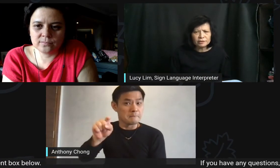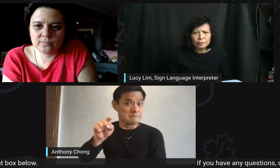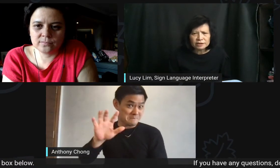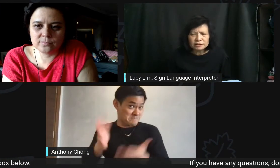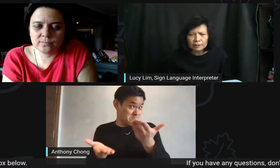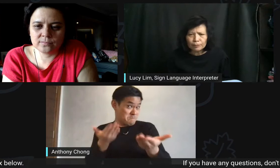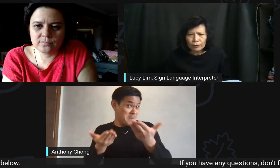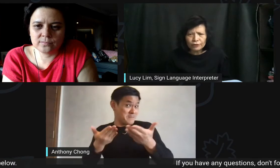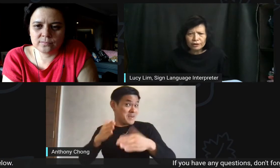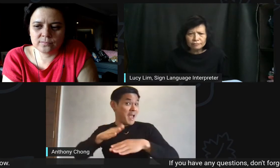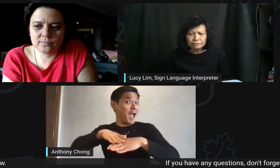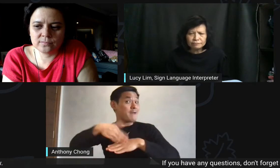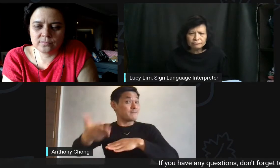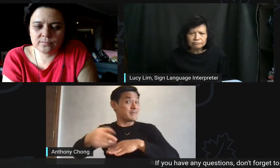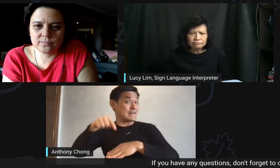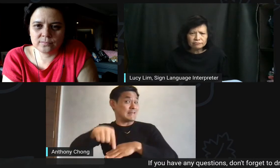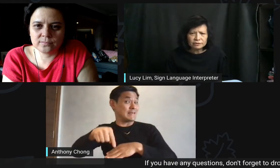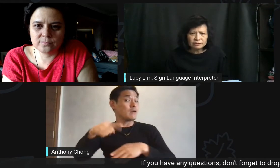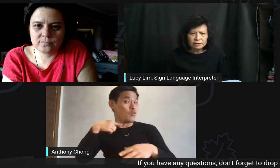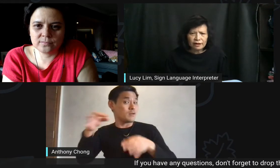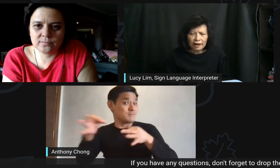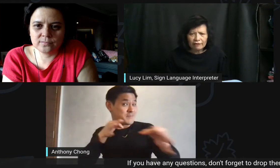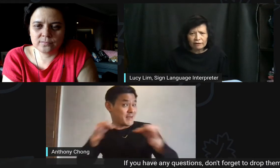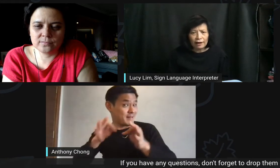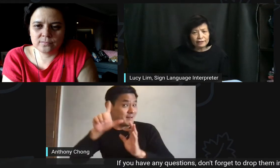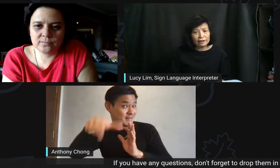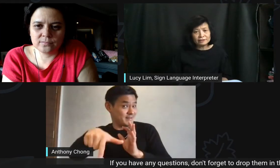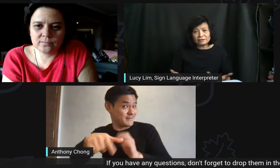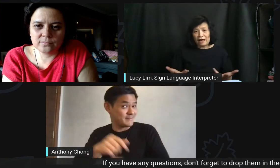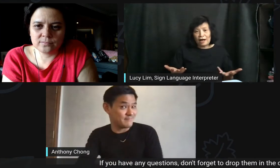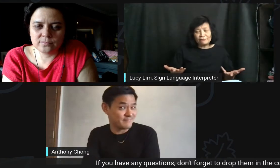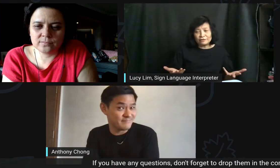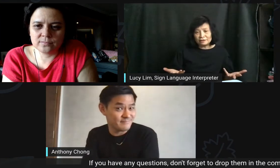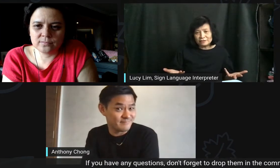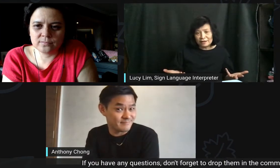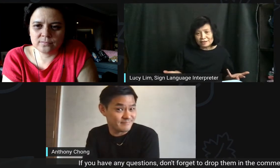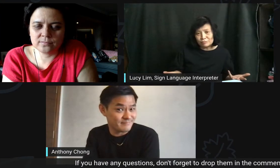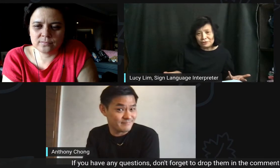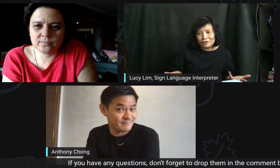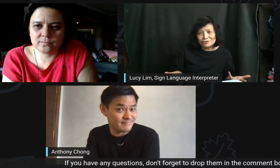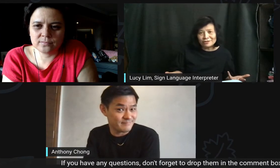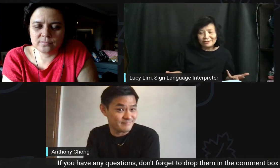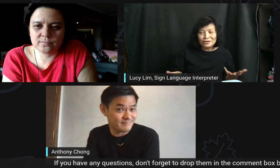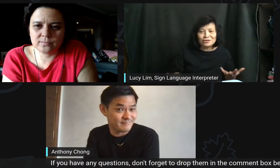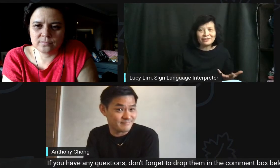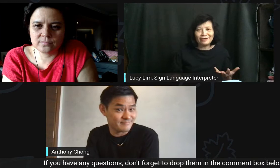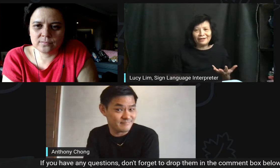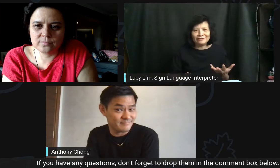express in their poem, they have. I guess after the explanation here,